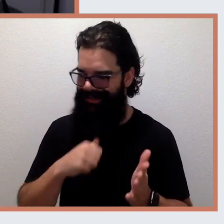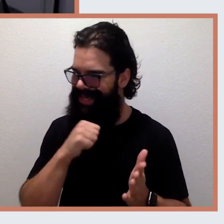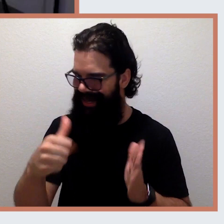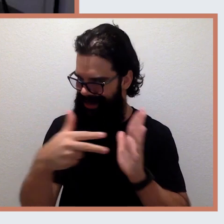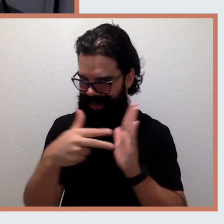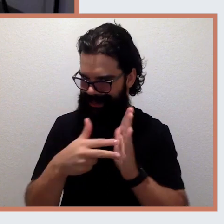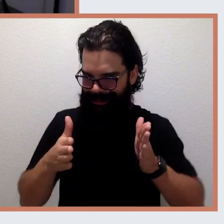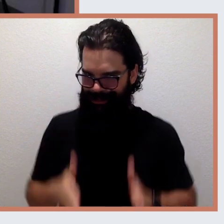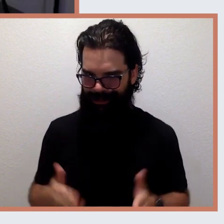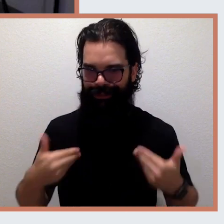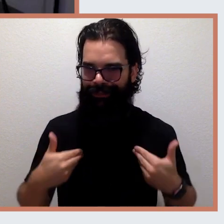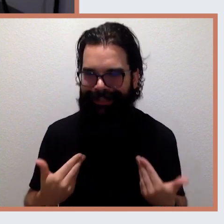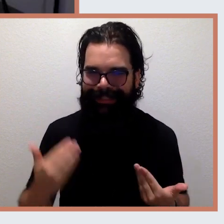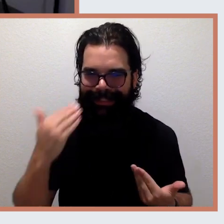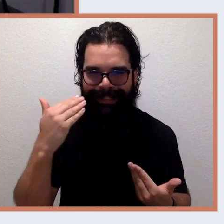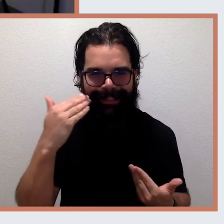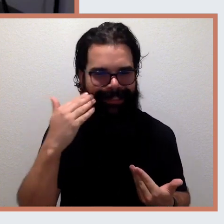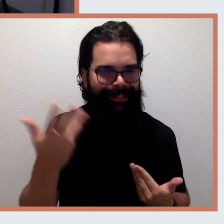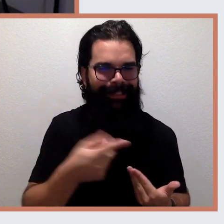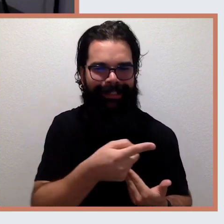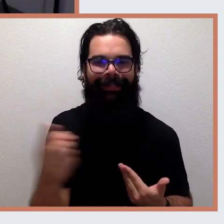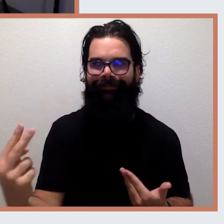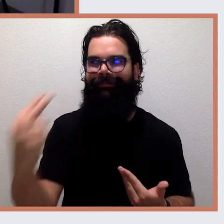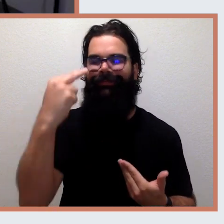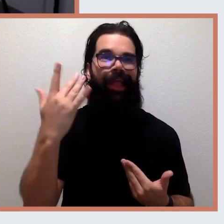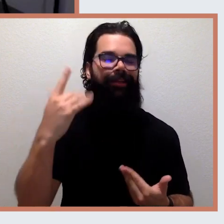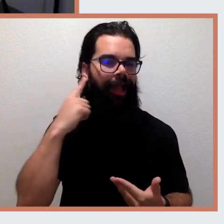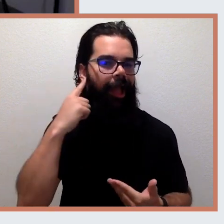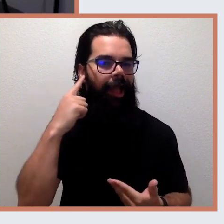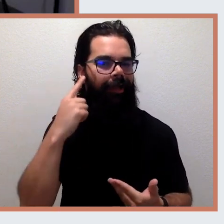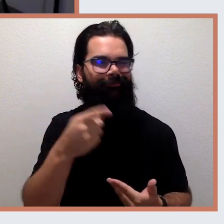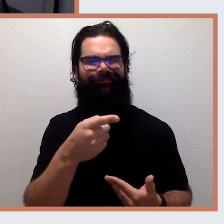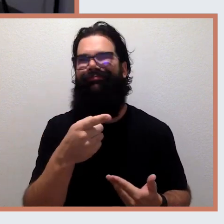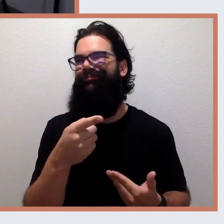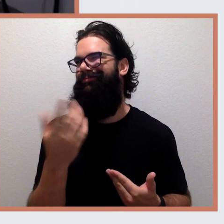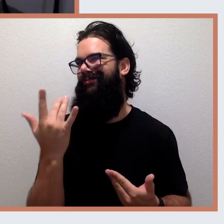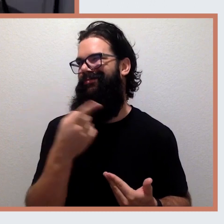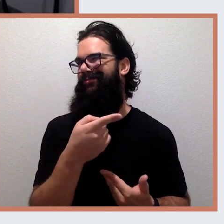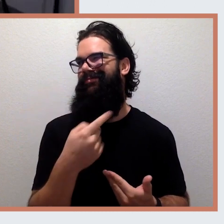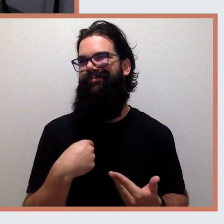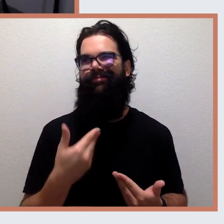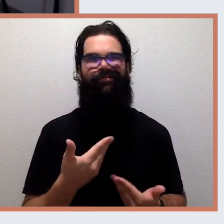Now, technically, I'm not Syrian, so a lot of people can make noise about that going like, "Well, why did he get it?